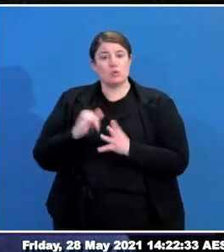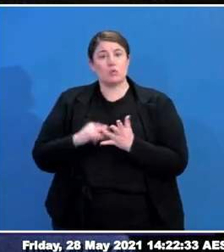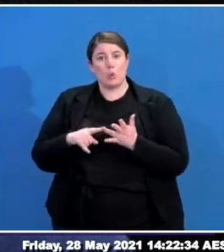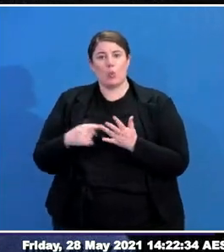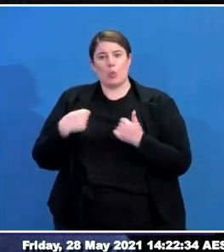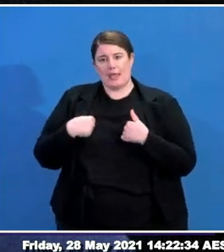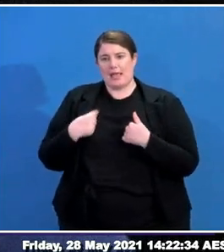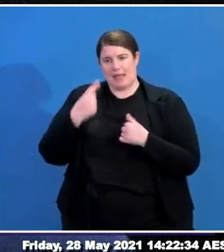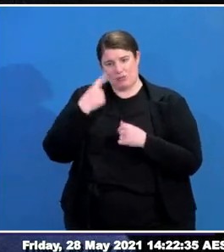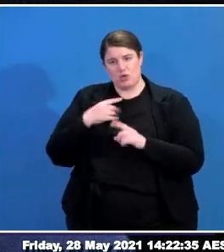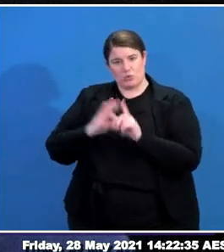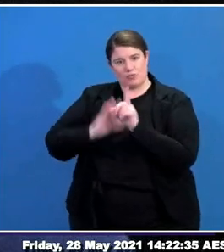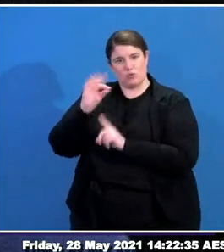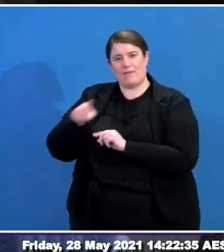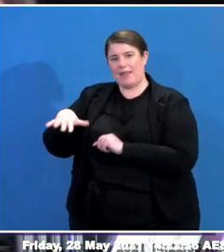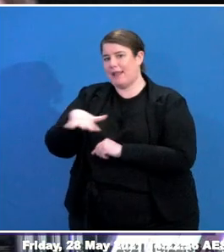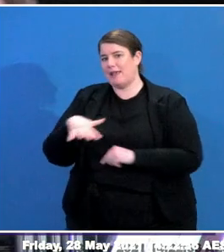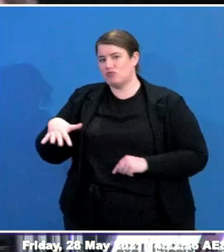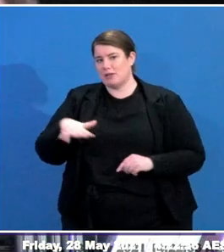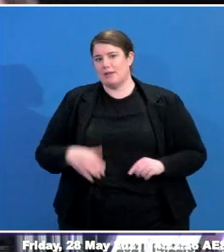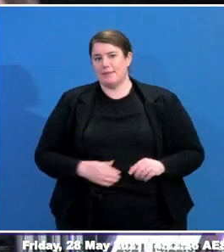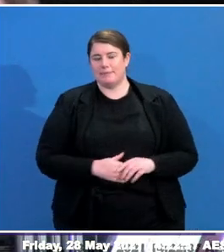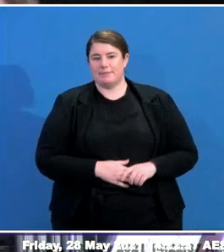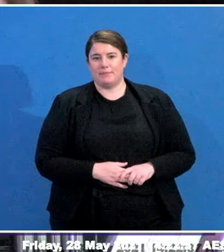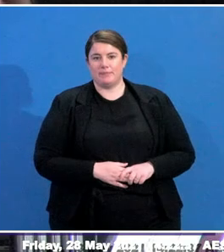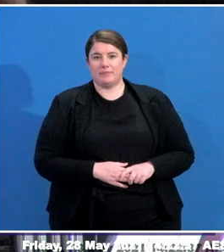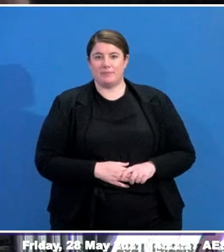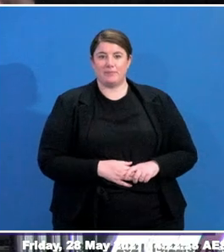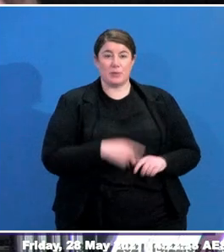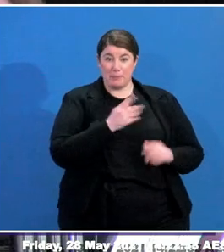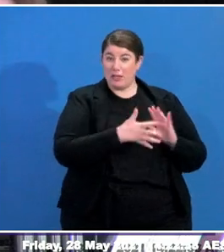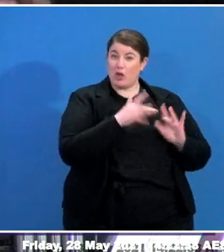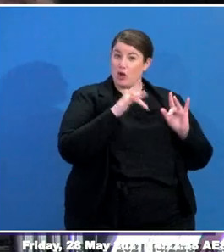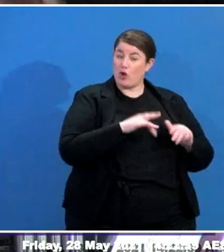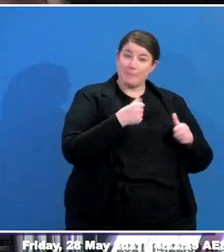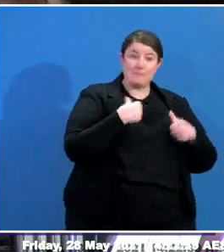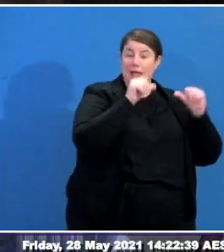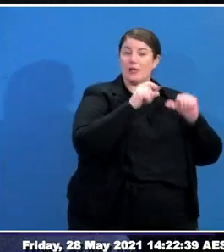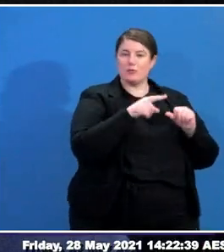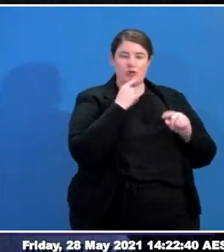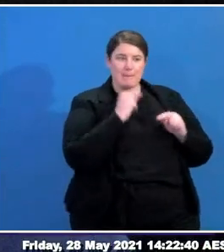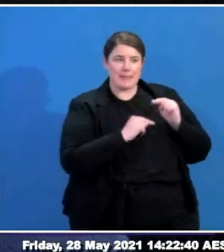building our capability in that area. So you are not where you would like to be yet but you are building to it?